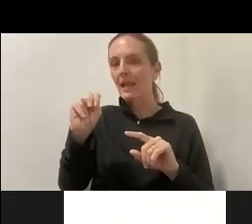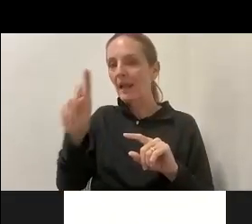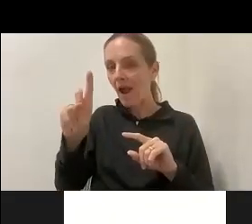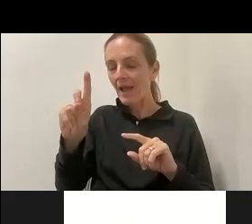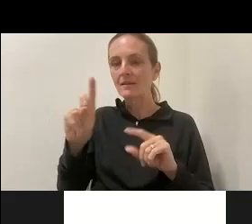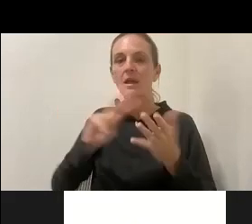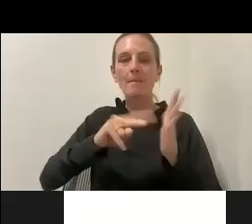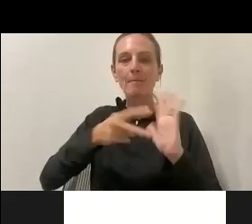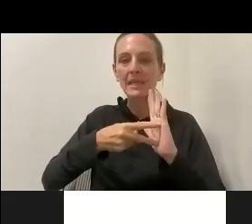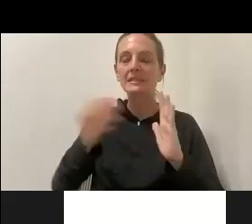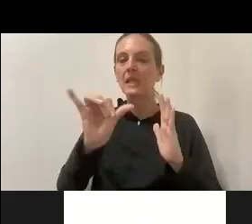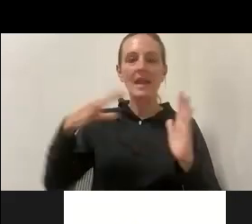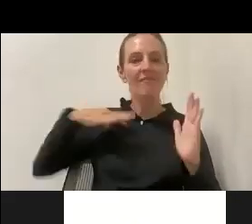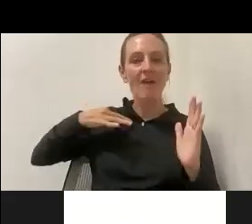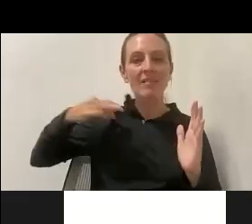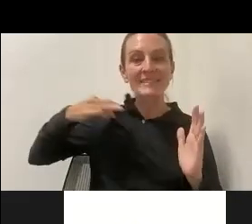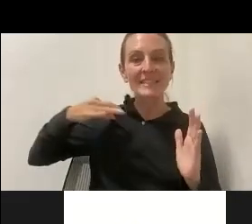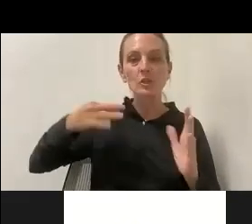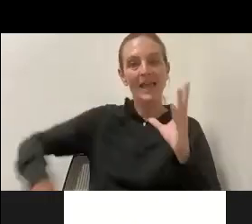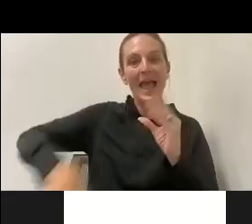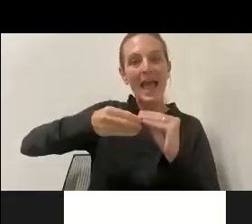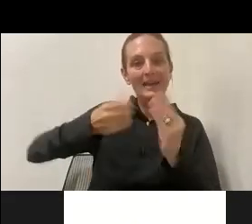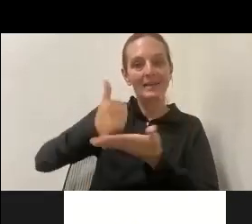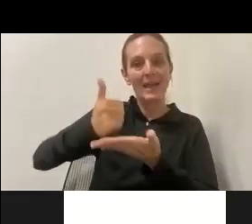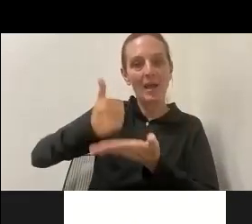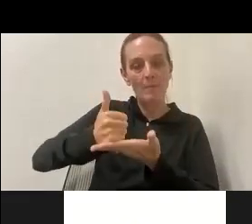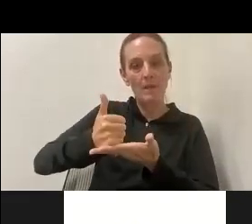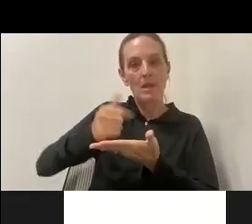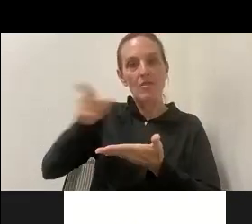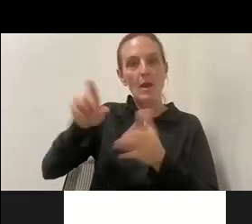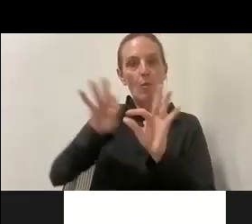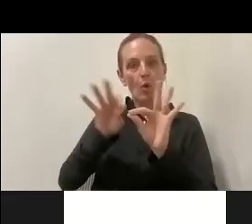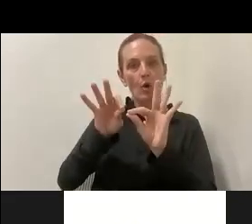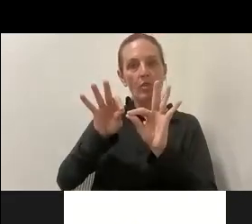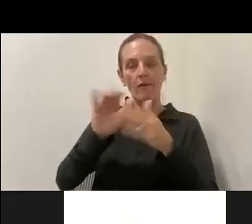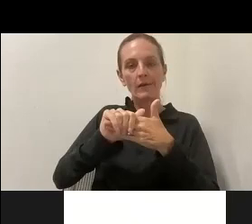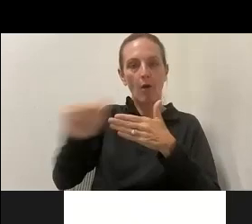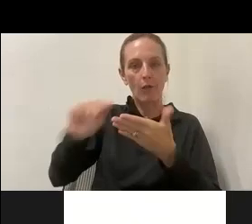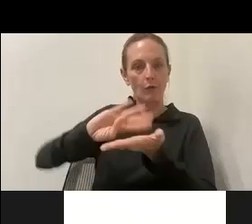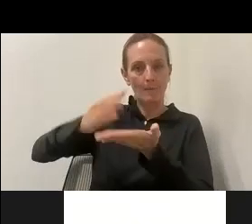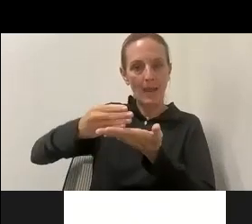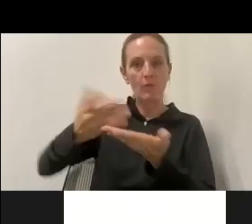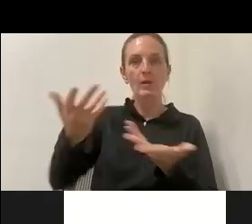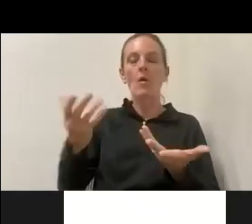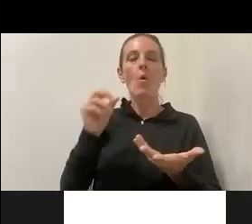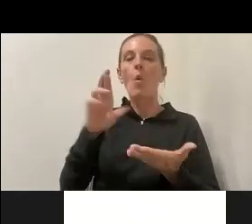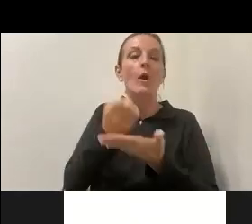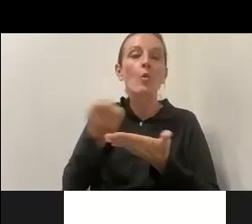volunteers, added help that can have a dollar amount on that, as well is equipment or even space